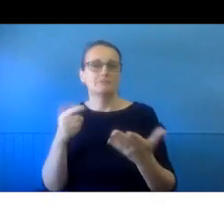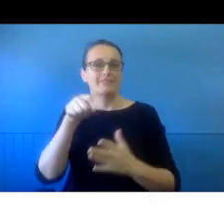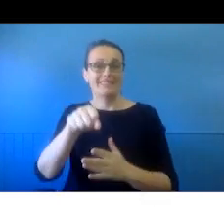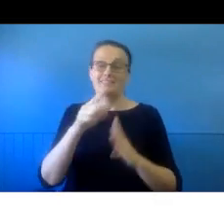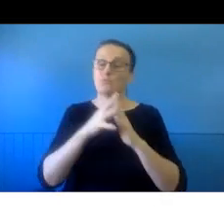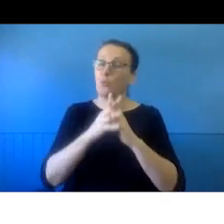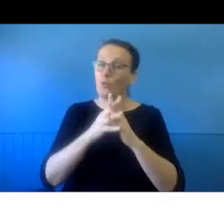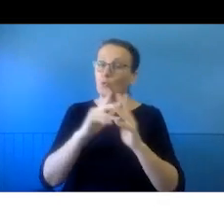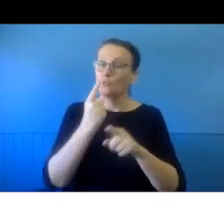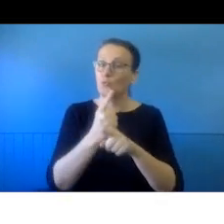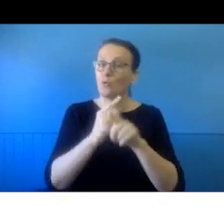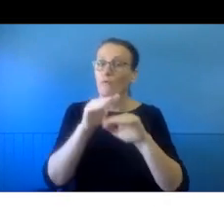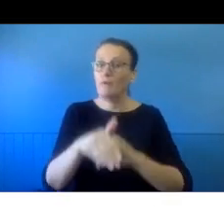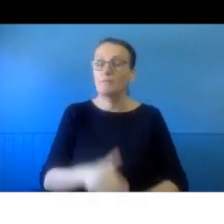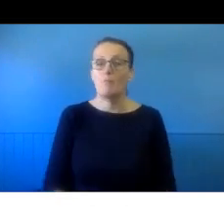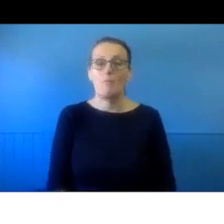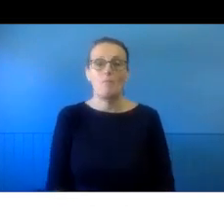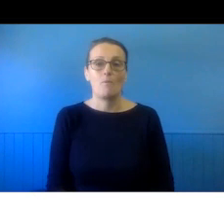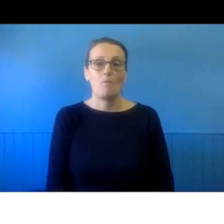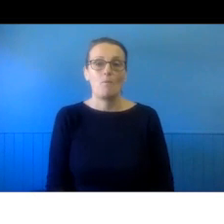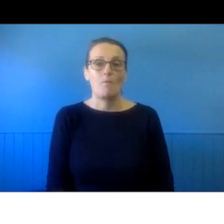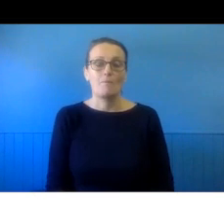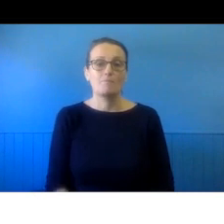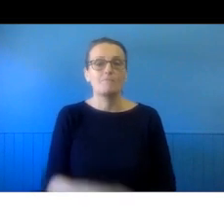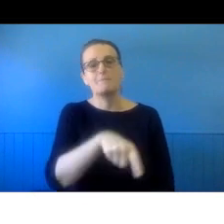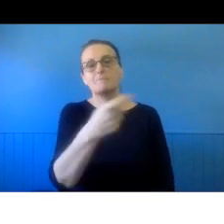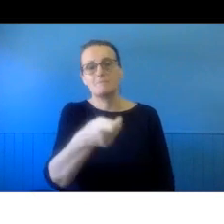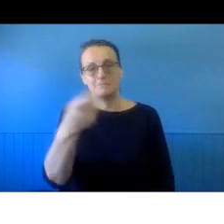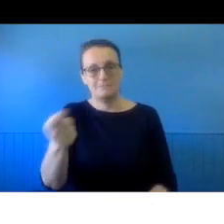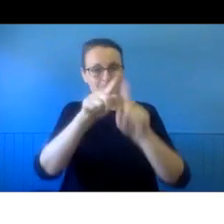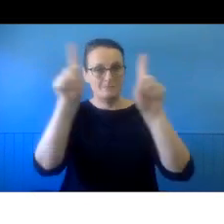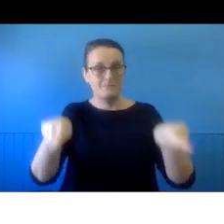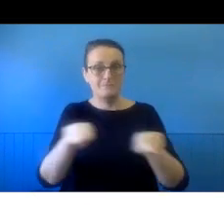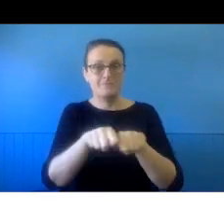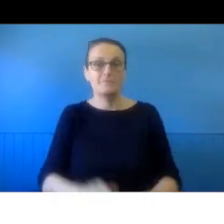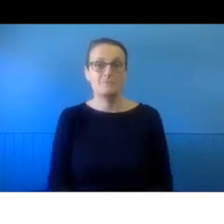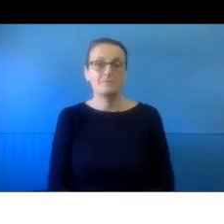highlighting. I'll head back to where I should be. So just to